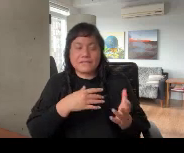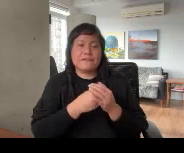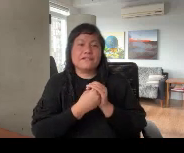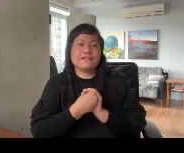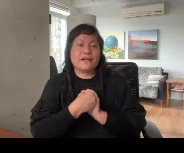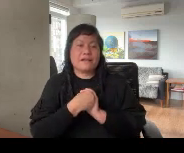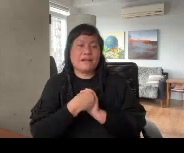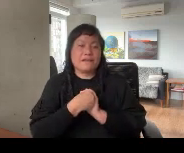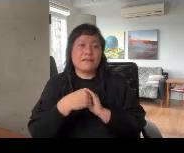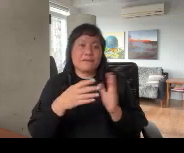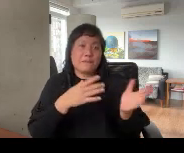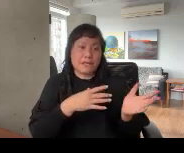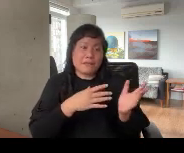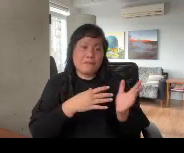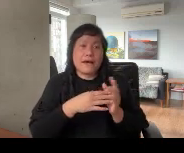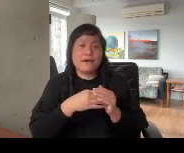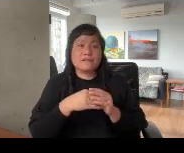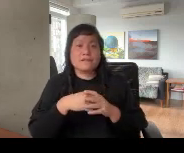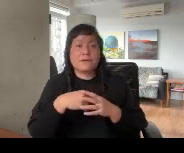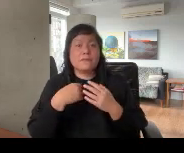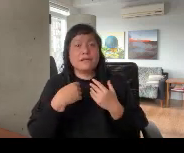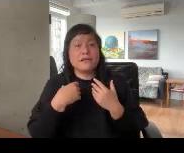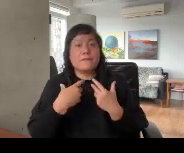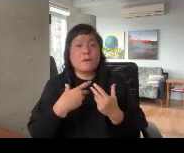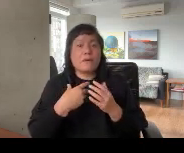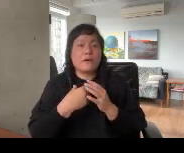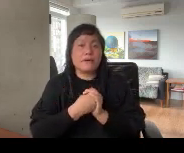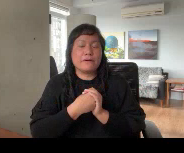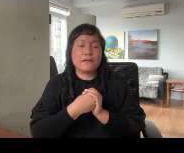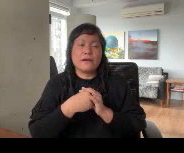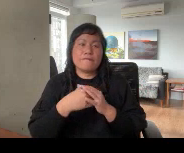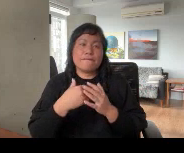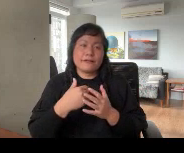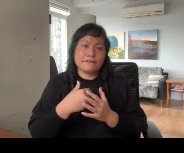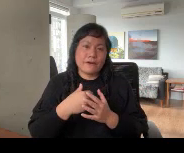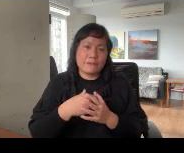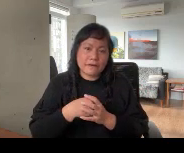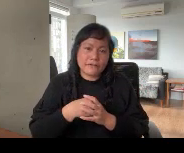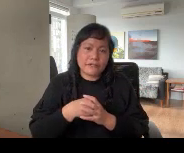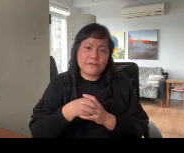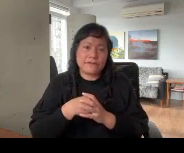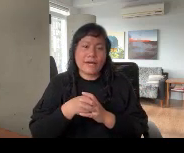much different than they've been in the past. So I'm thinking more about effective web governance